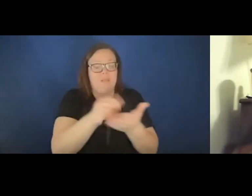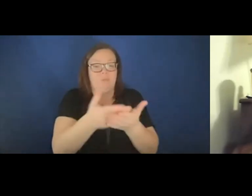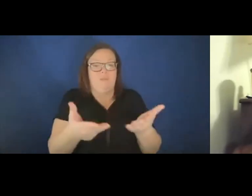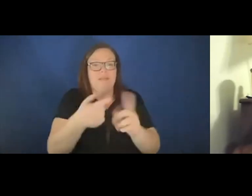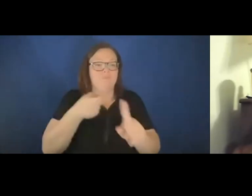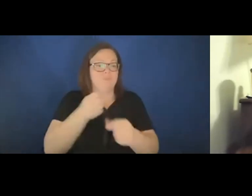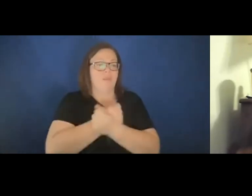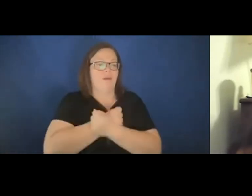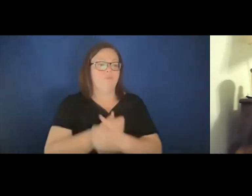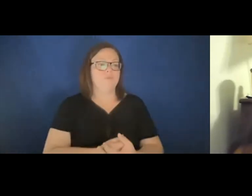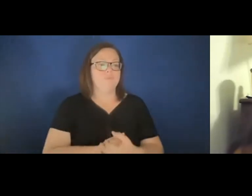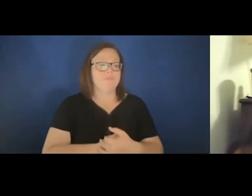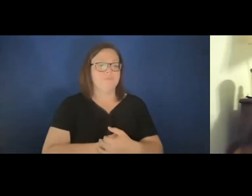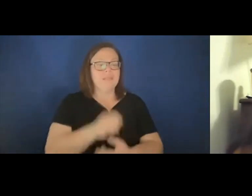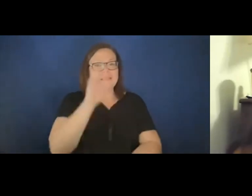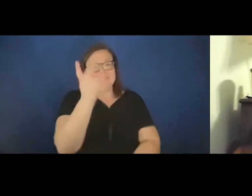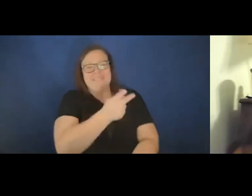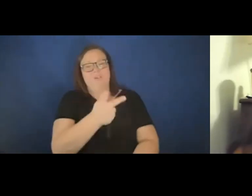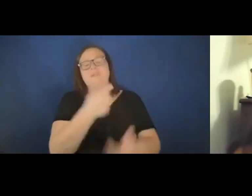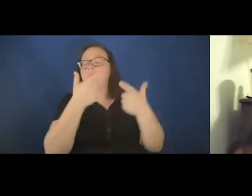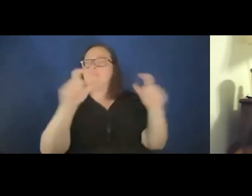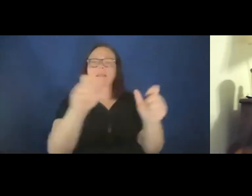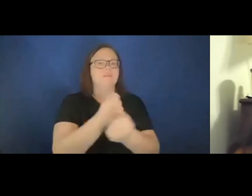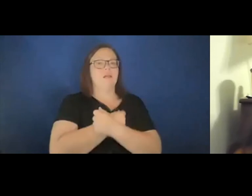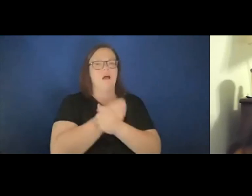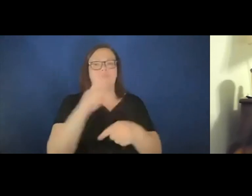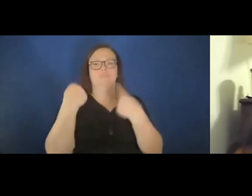Theirs is the biggest love I will possibly ever know and when you love someone like I